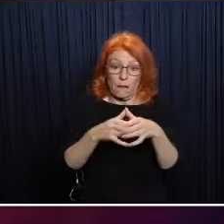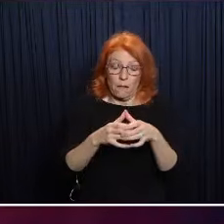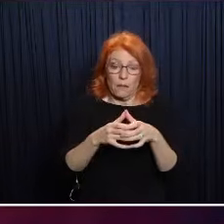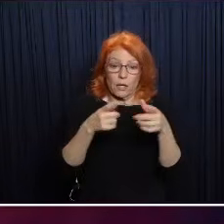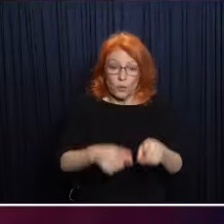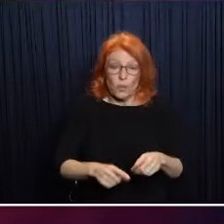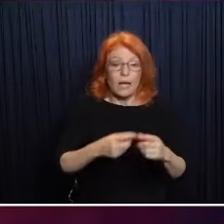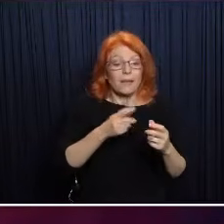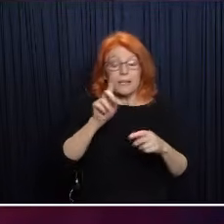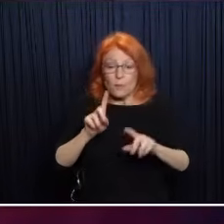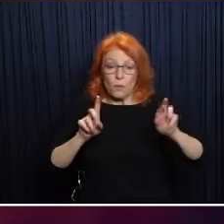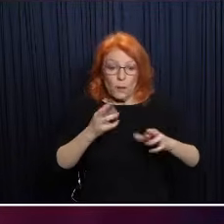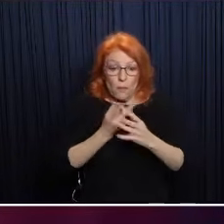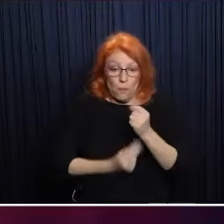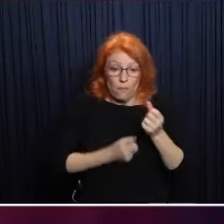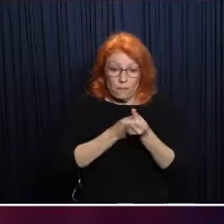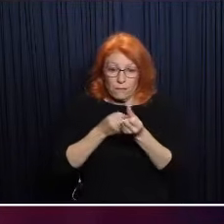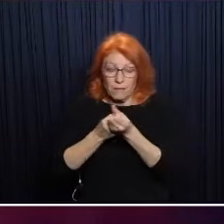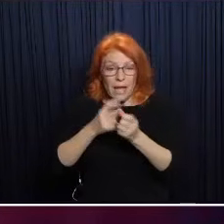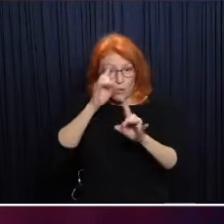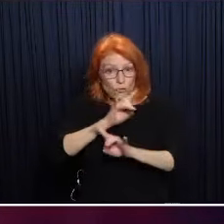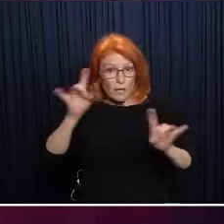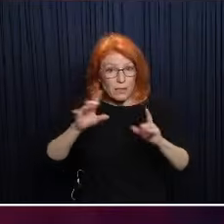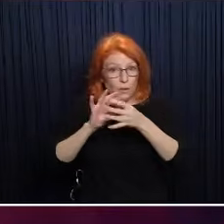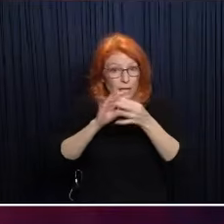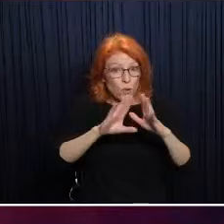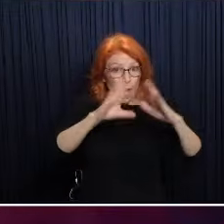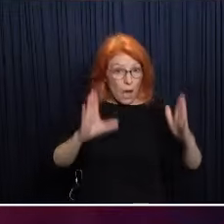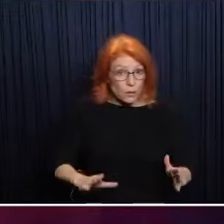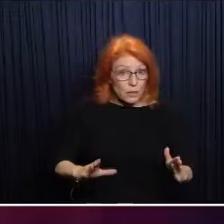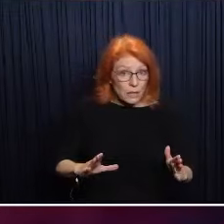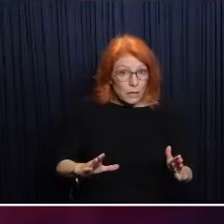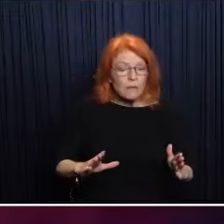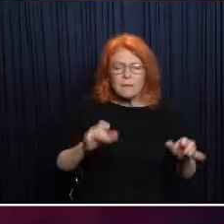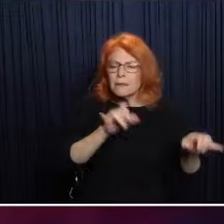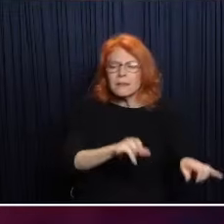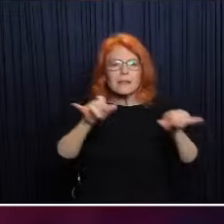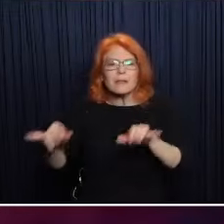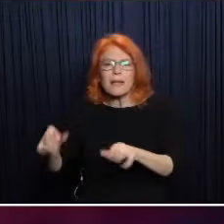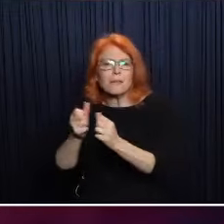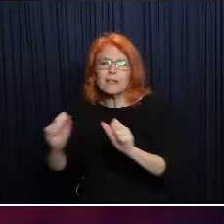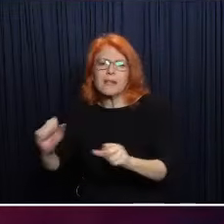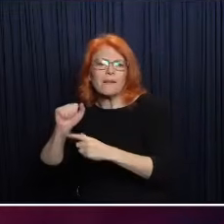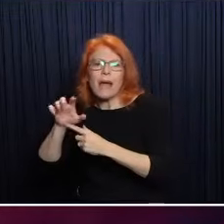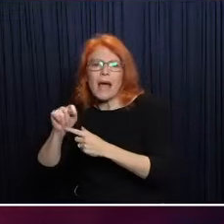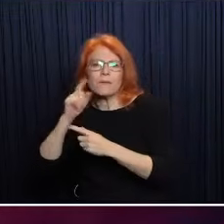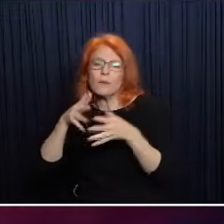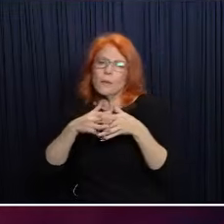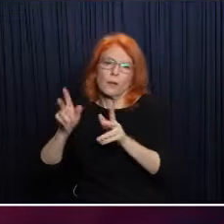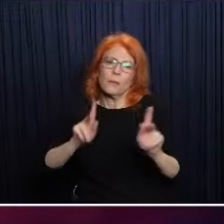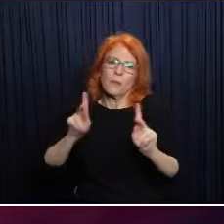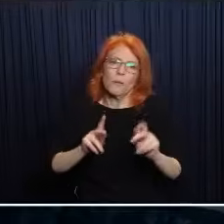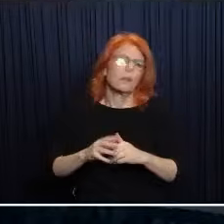PASSED. BOTH DEMOCRATS AND REPUBLICANS. IF WE COULD JUST PROVE TO COME TOGETHER IN A BIPARTISAN WAY TO